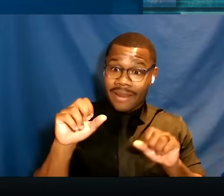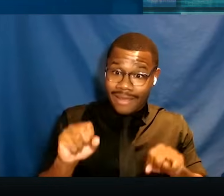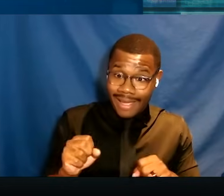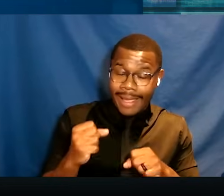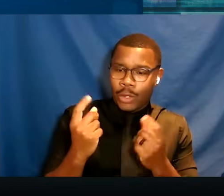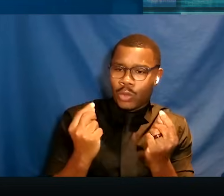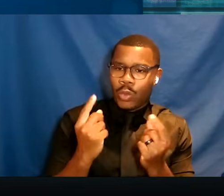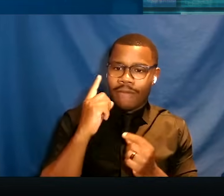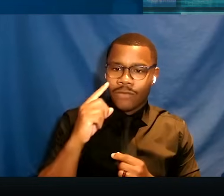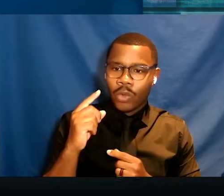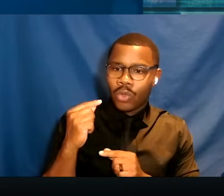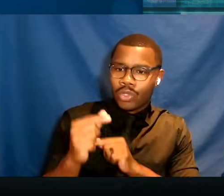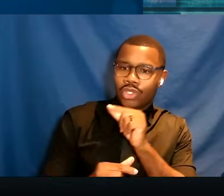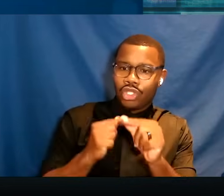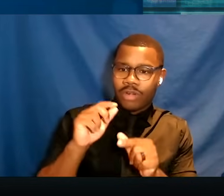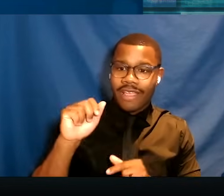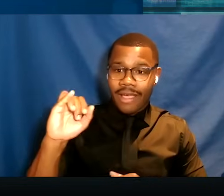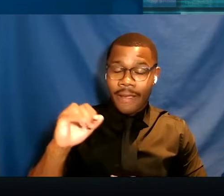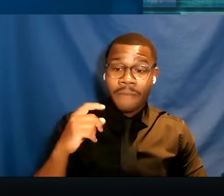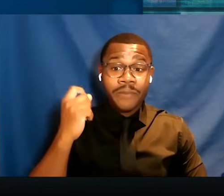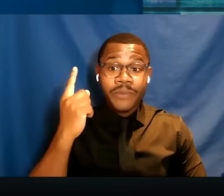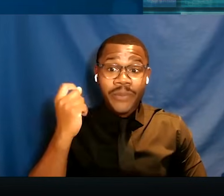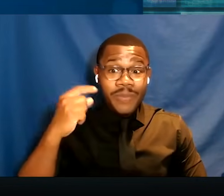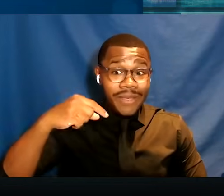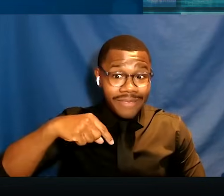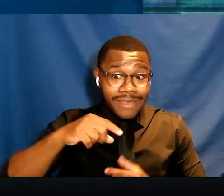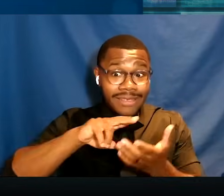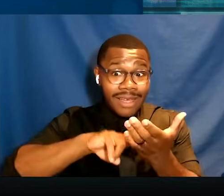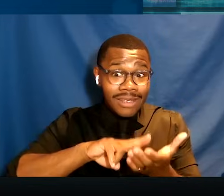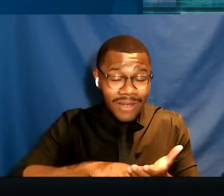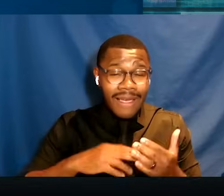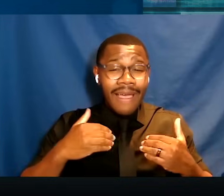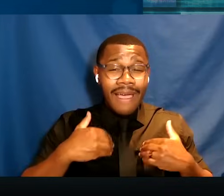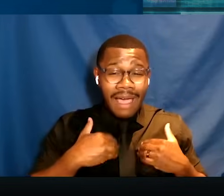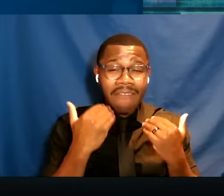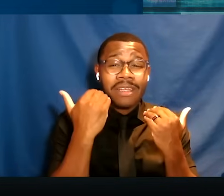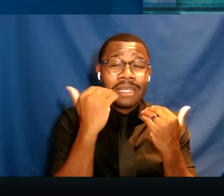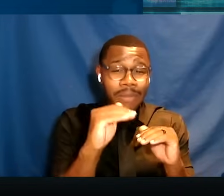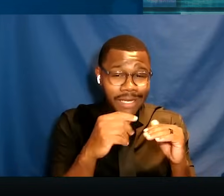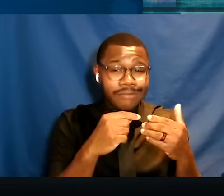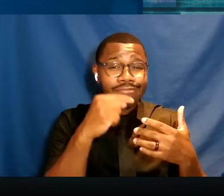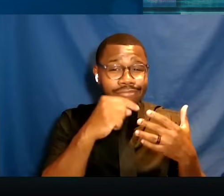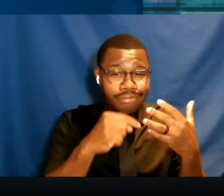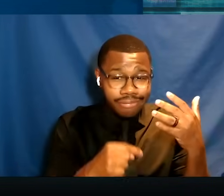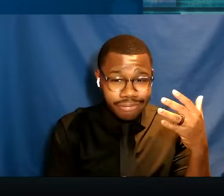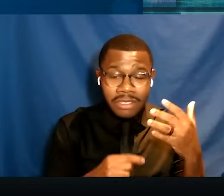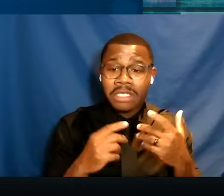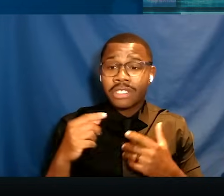And even saying that this contract contains extensive limitations on the use of AI, both generative and non-generative forms of AI.